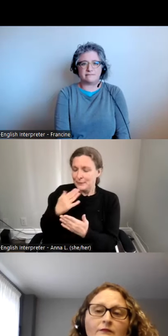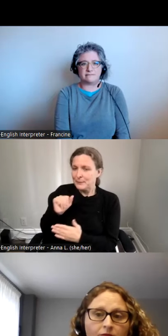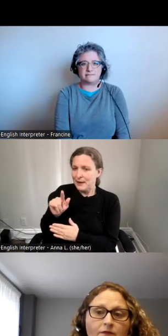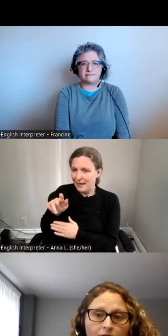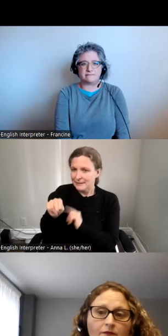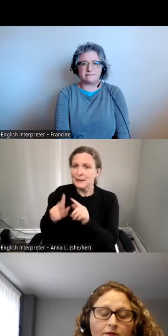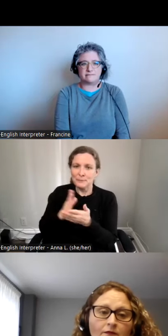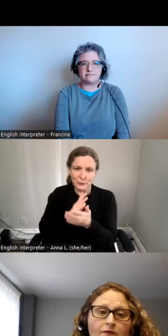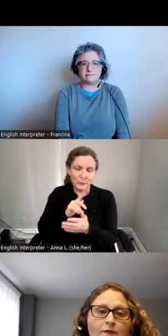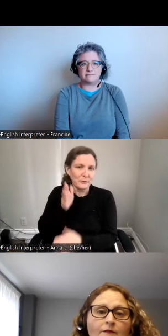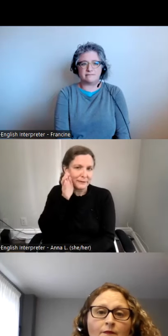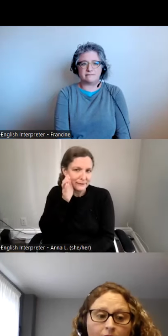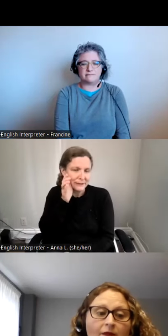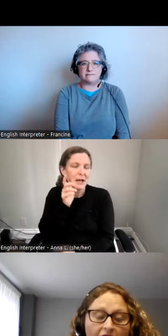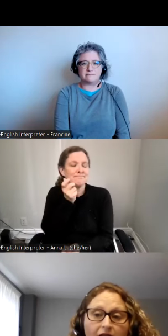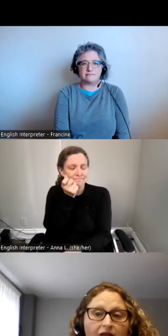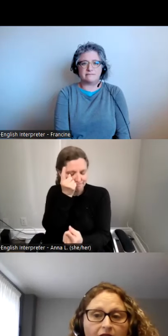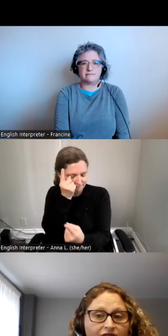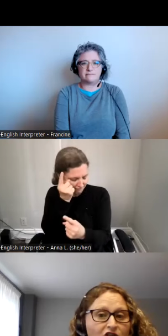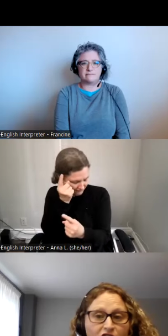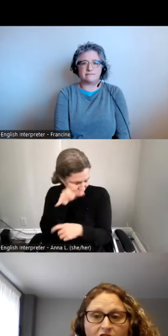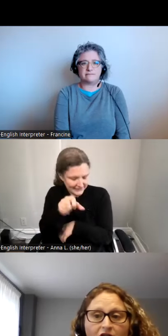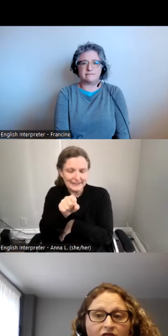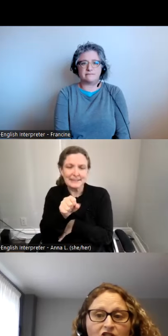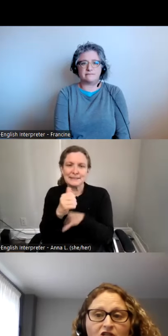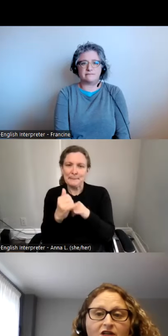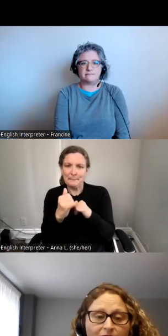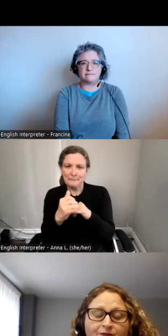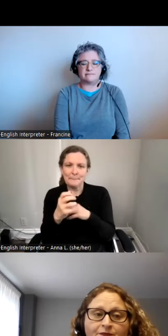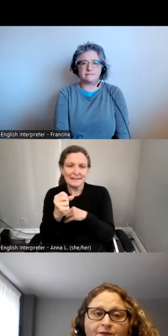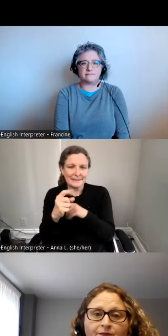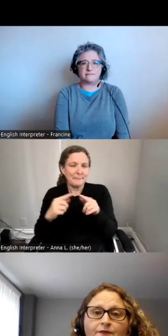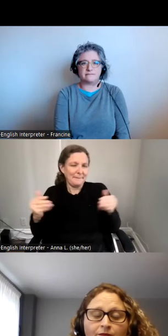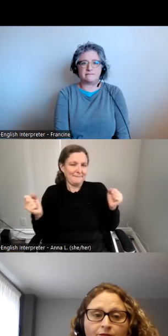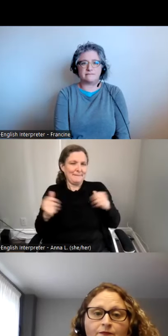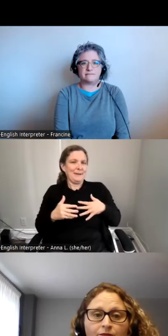parents. » Kim Adlard: That's great, Allison. Thank you very much. I'm sure folks on the call